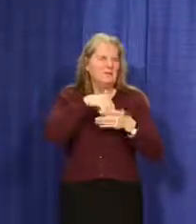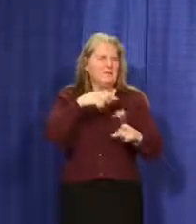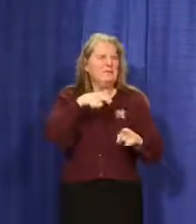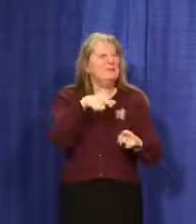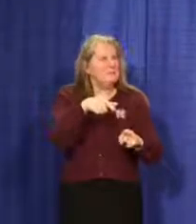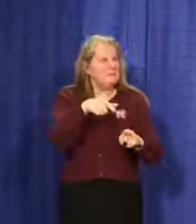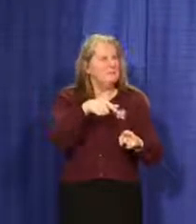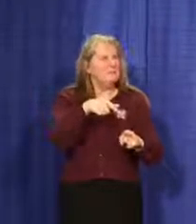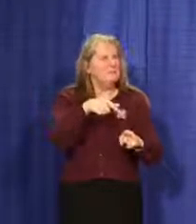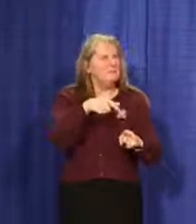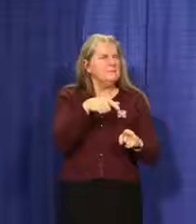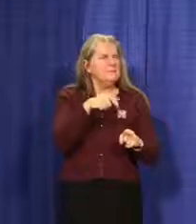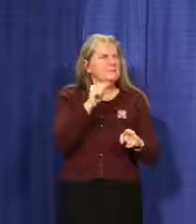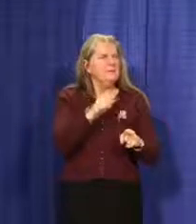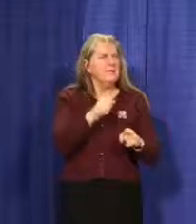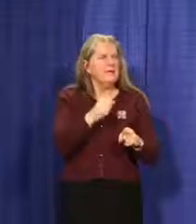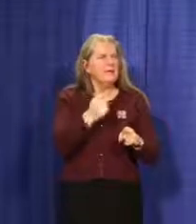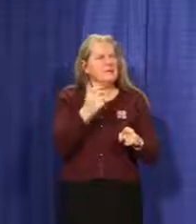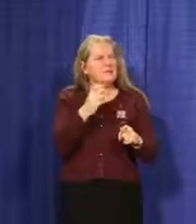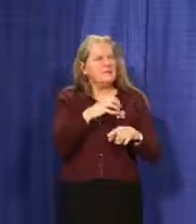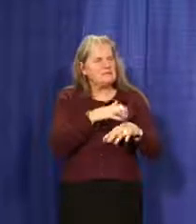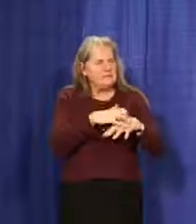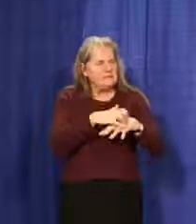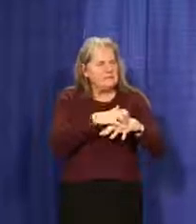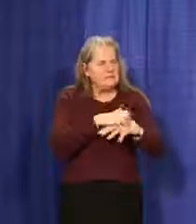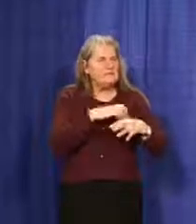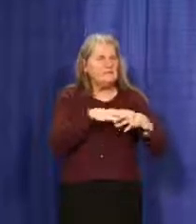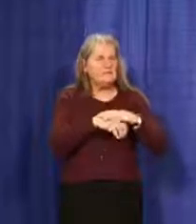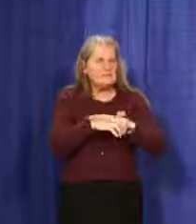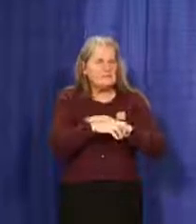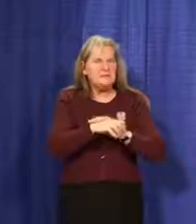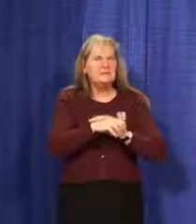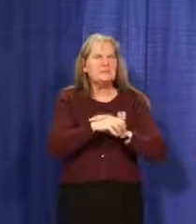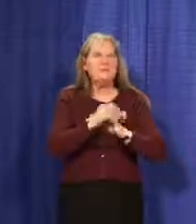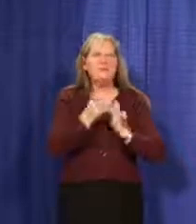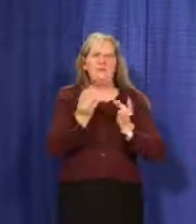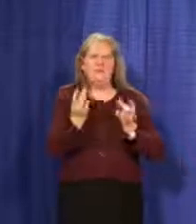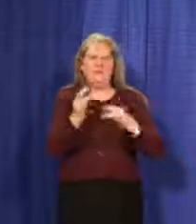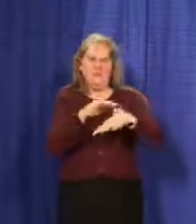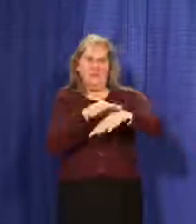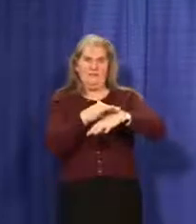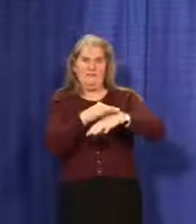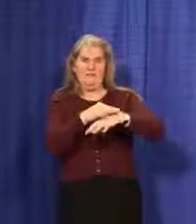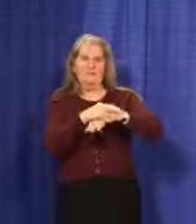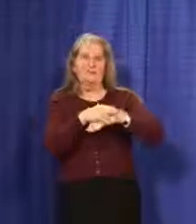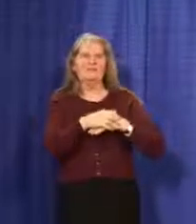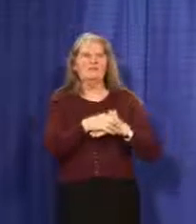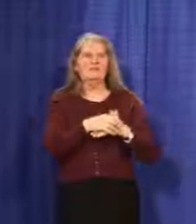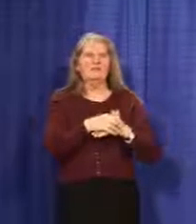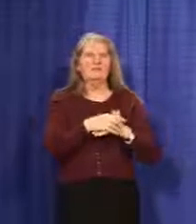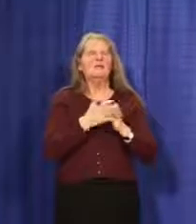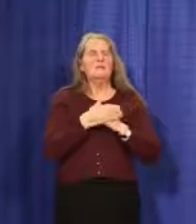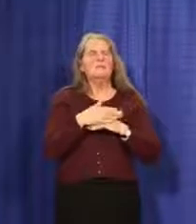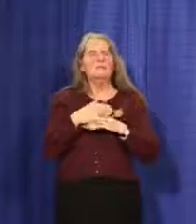hand sanitizer can certainly lead to a rotation, especially in some kids who are more sensitive and often, using a